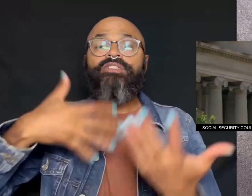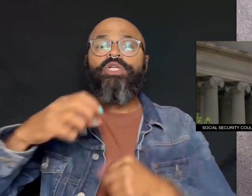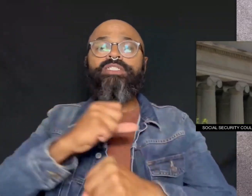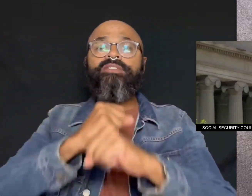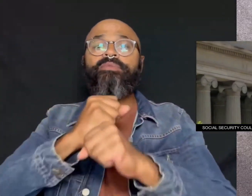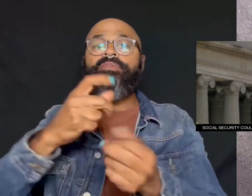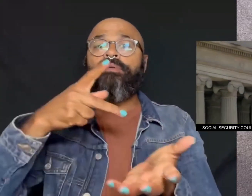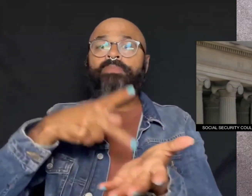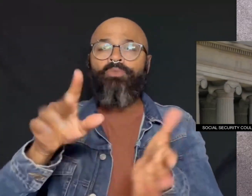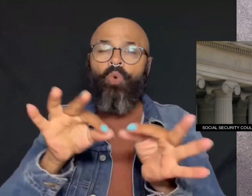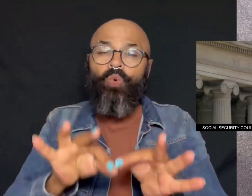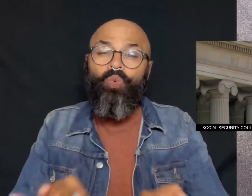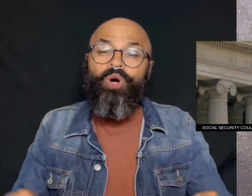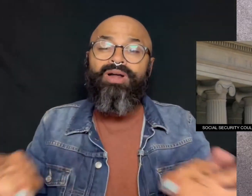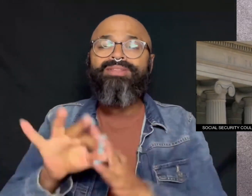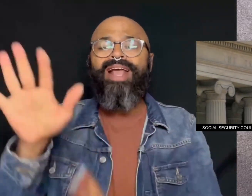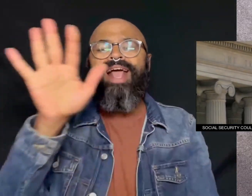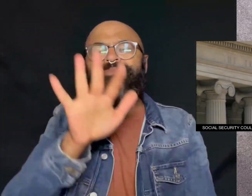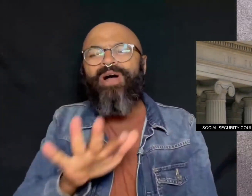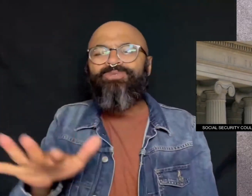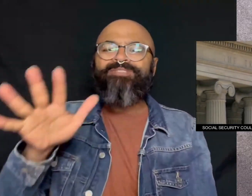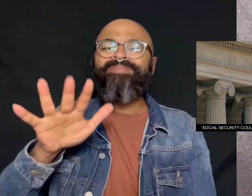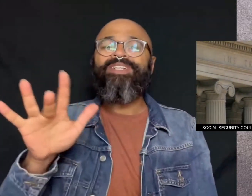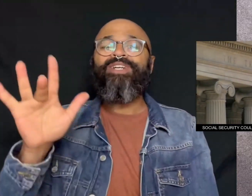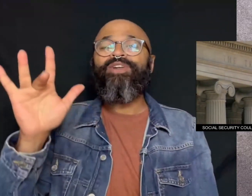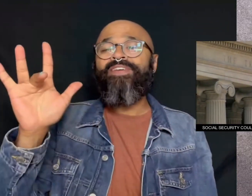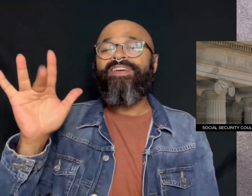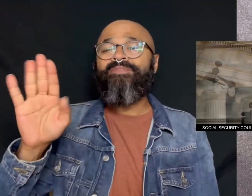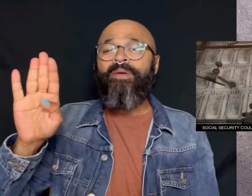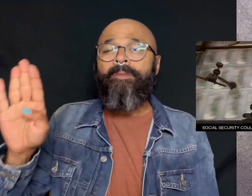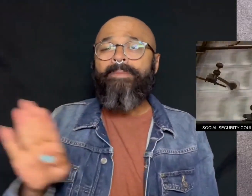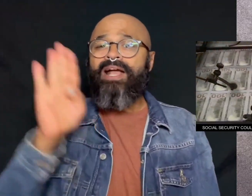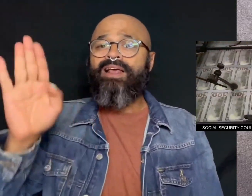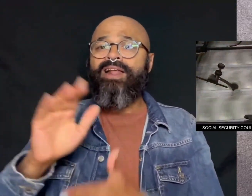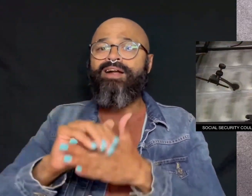social security payments worth about $25 billion